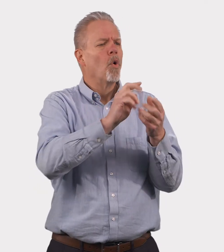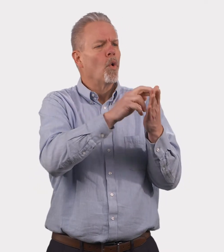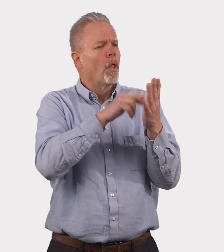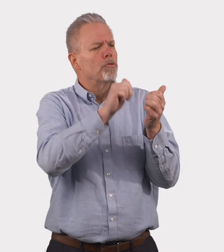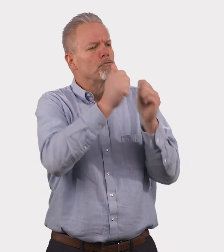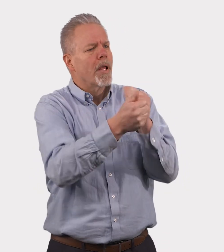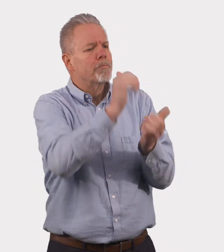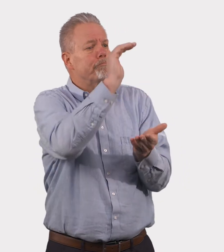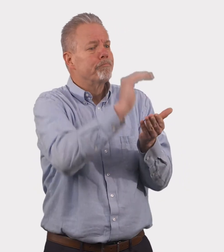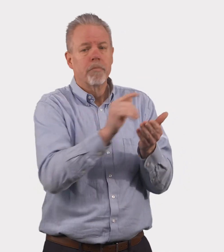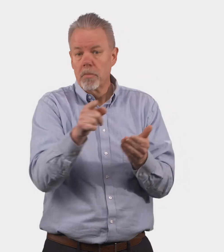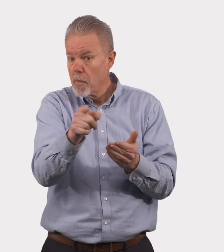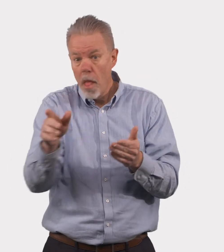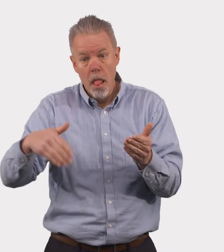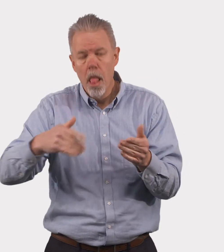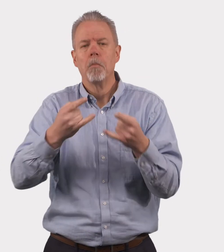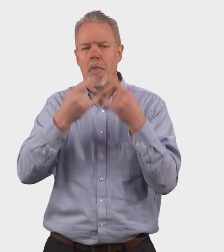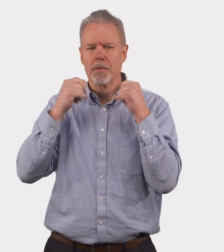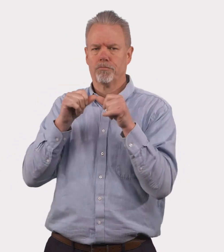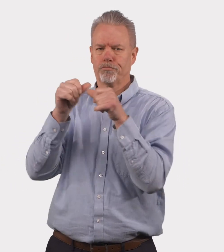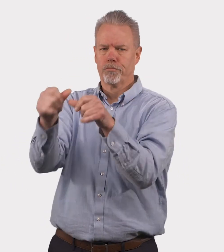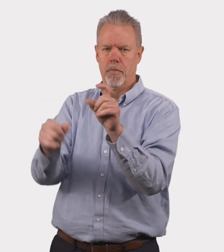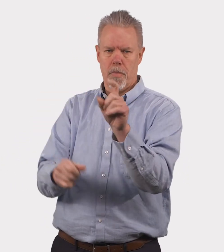wearing a mask regardless of exemption.